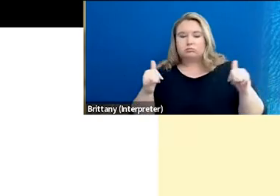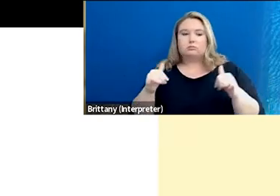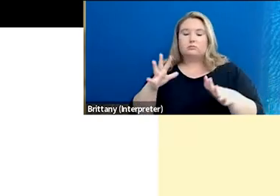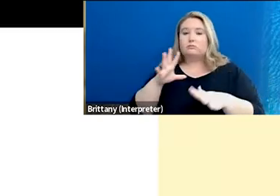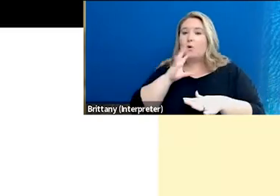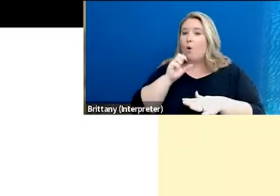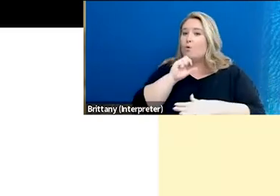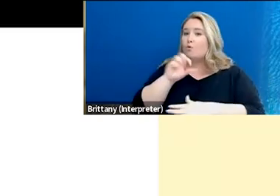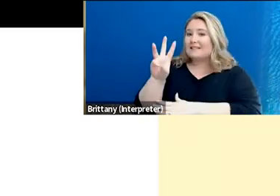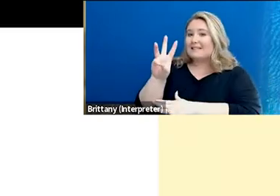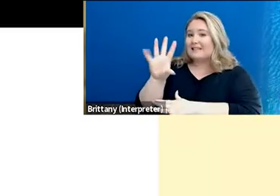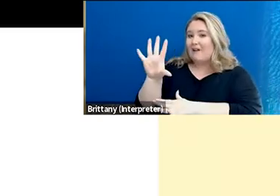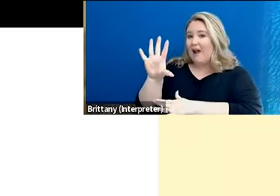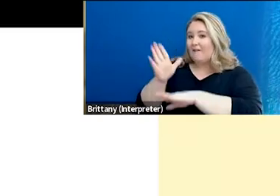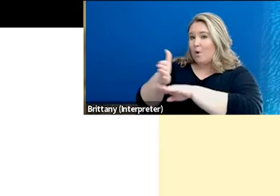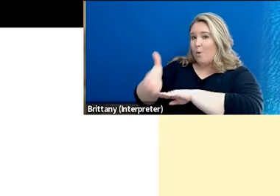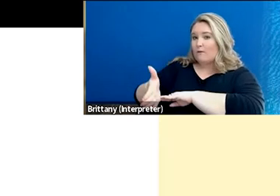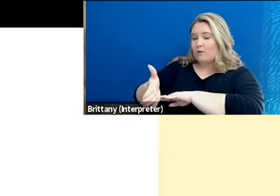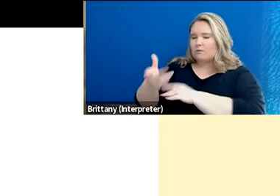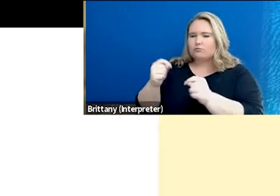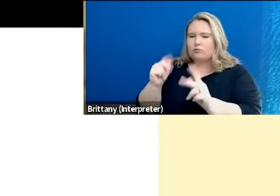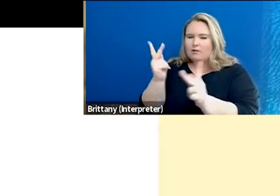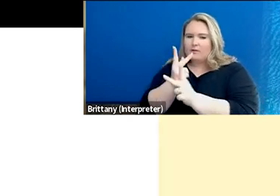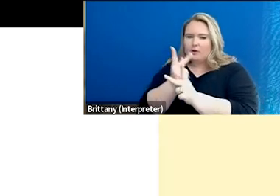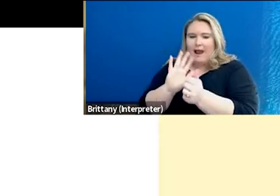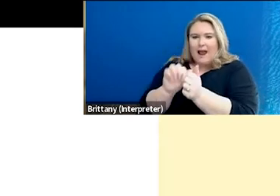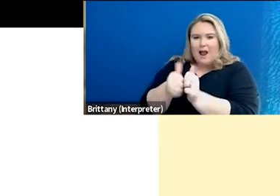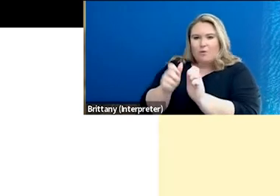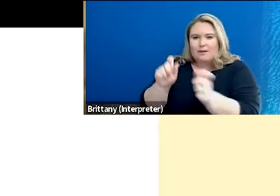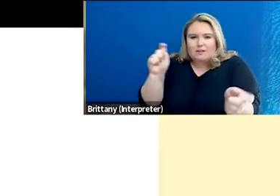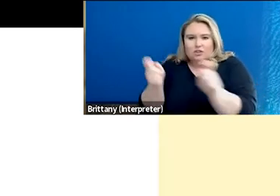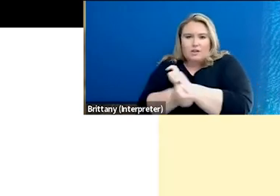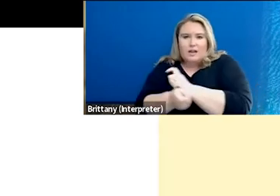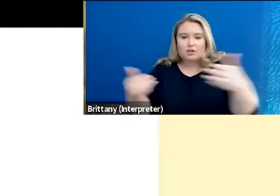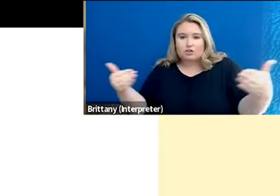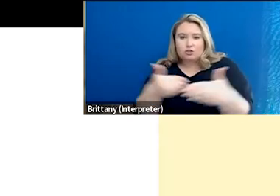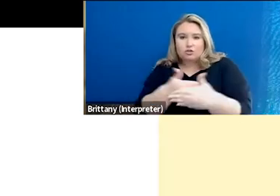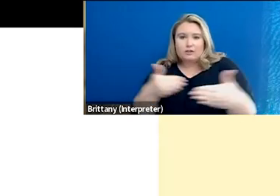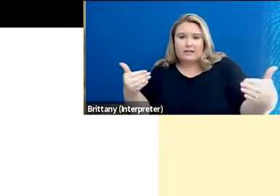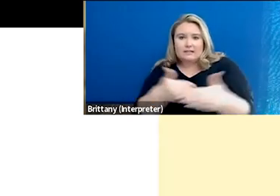and we're now working to see how can we redesign the streets and what safety precautions, excuse me,